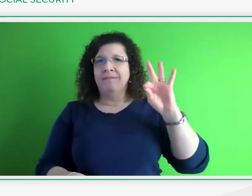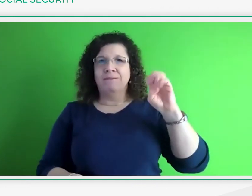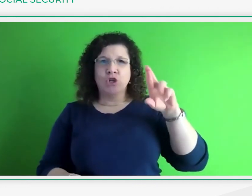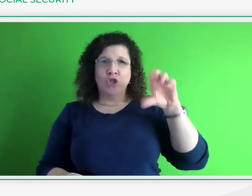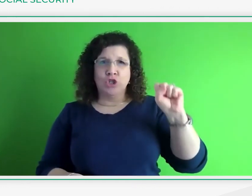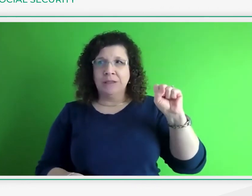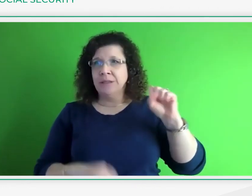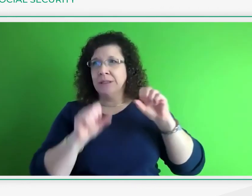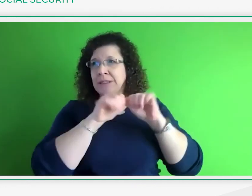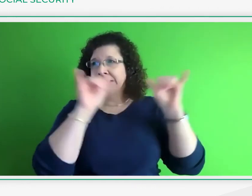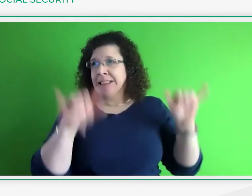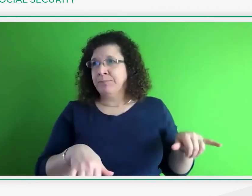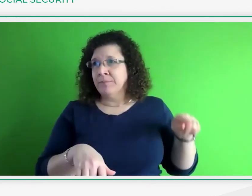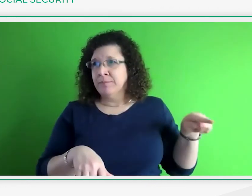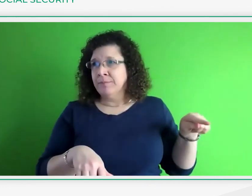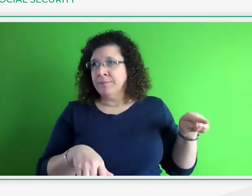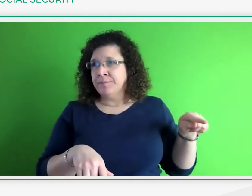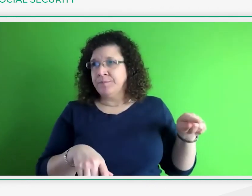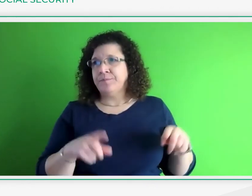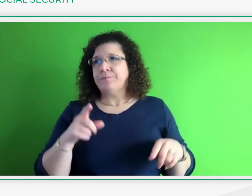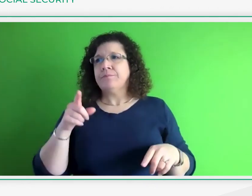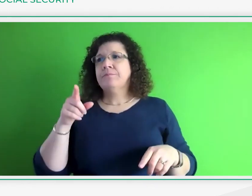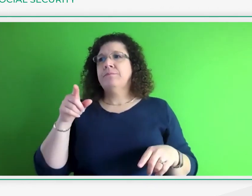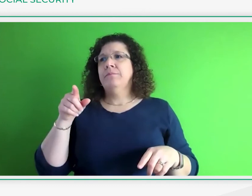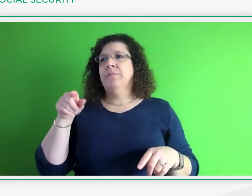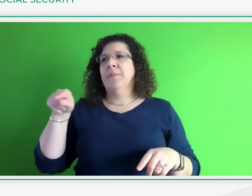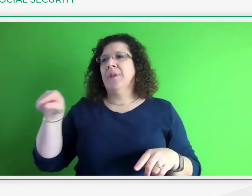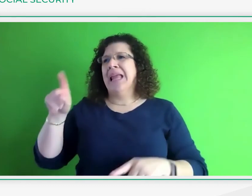from FERS, the FERS retiree system.